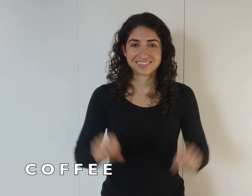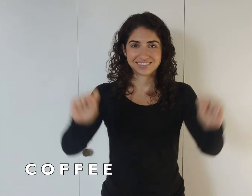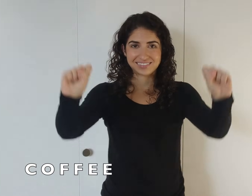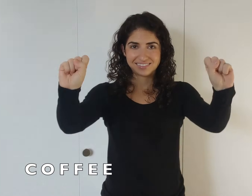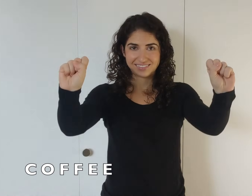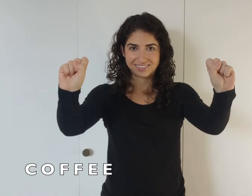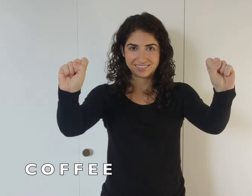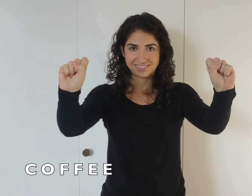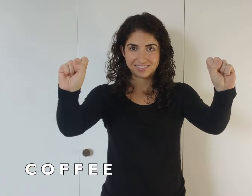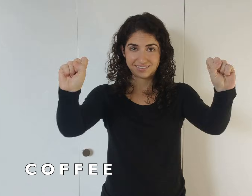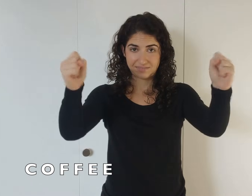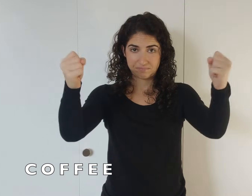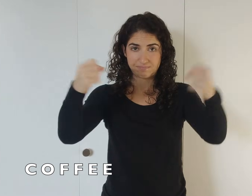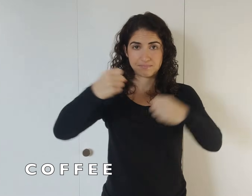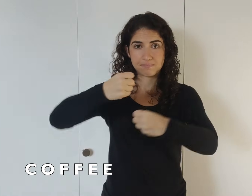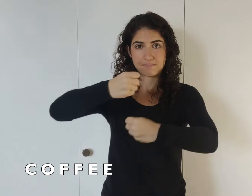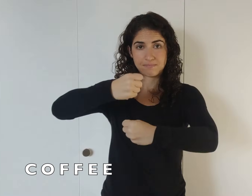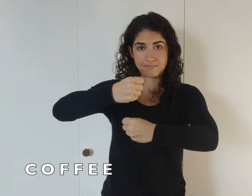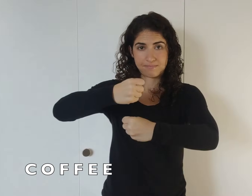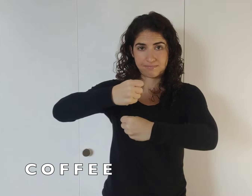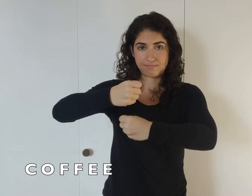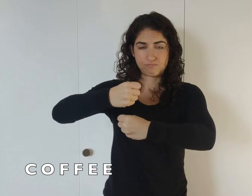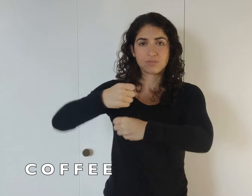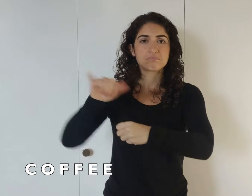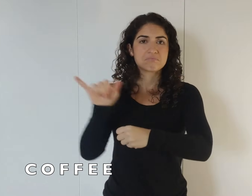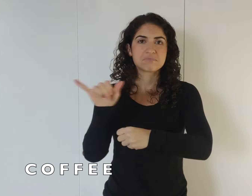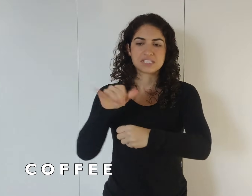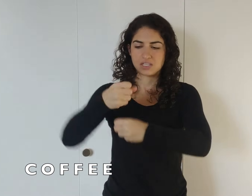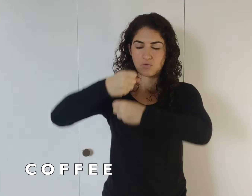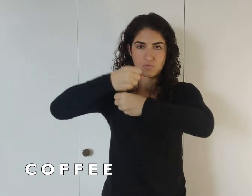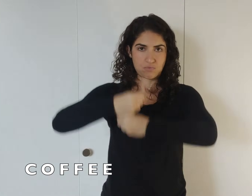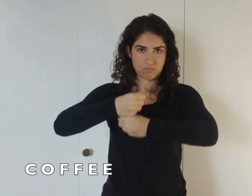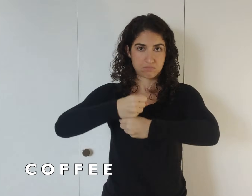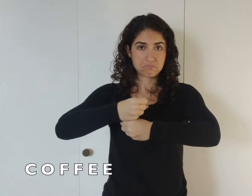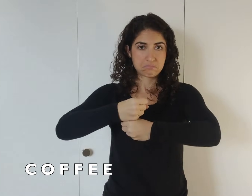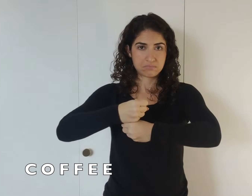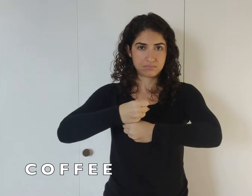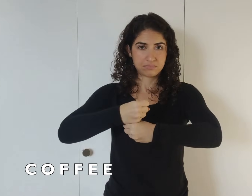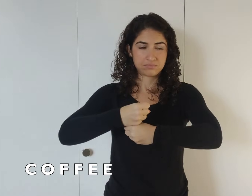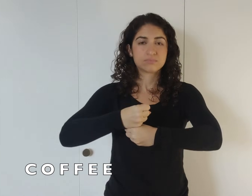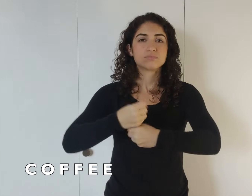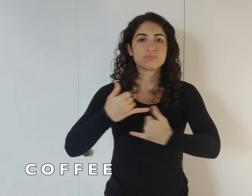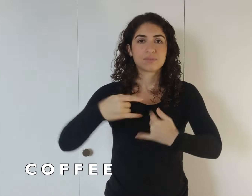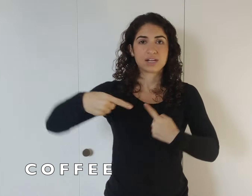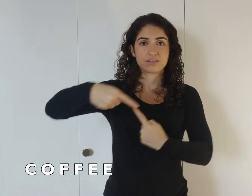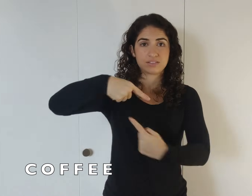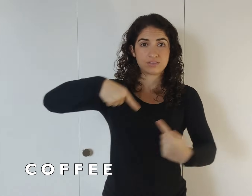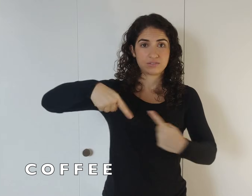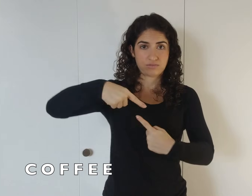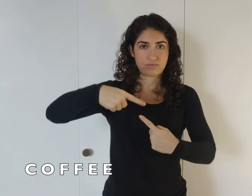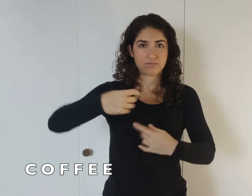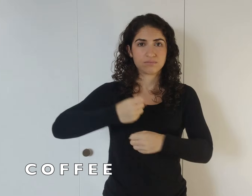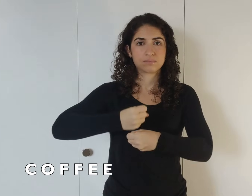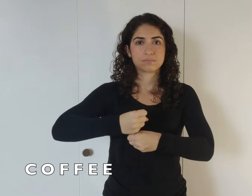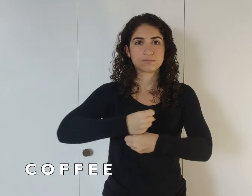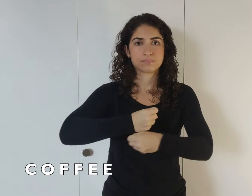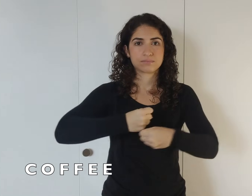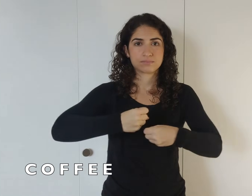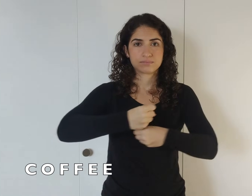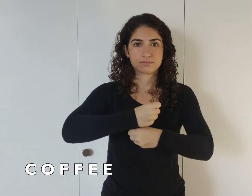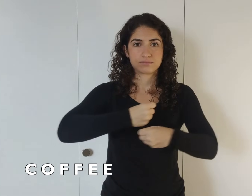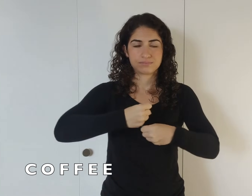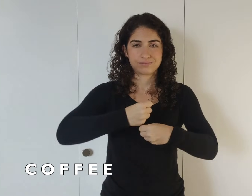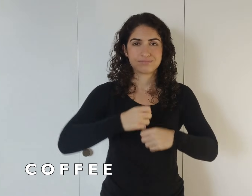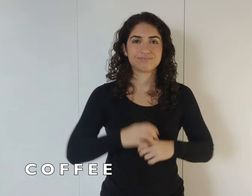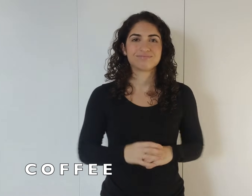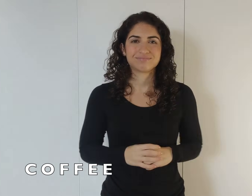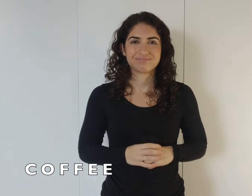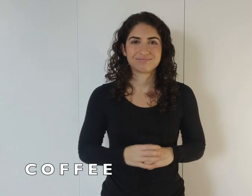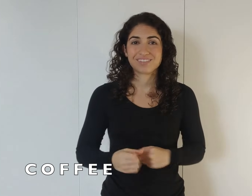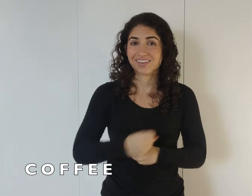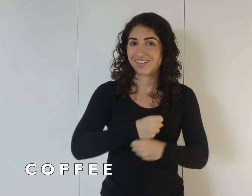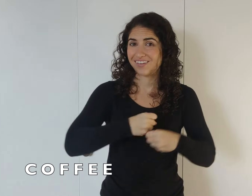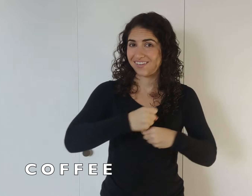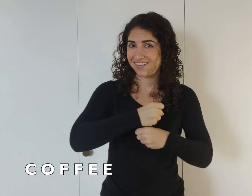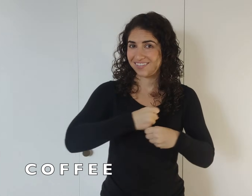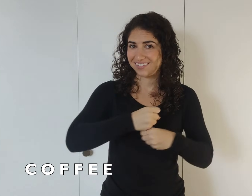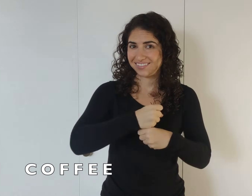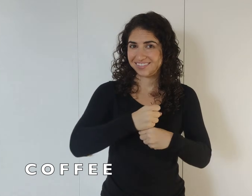The "S" handshapes, it's like you're holding a pole, and then you circle: COFFEE